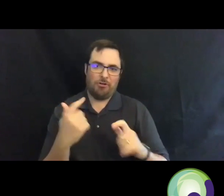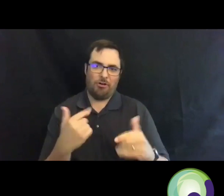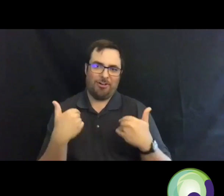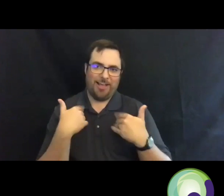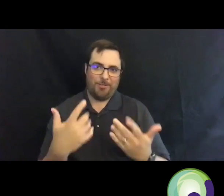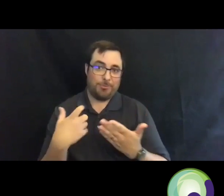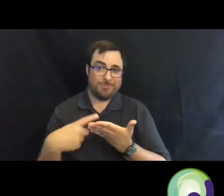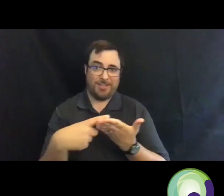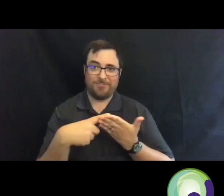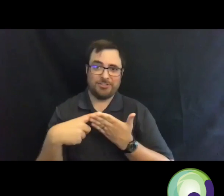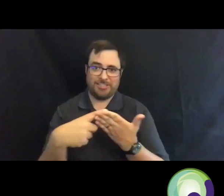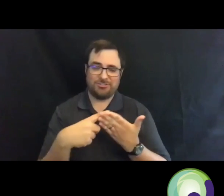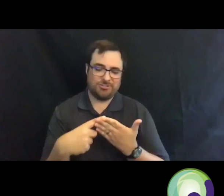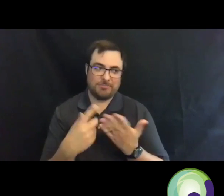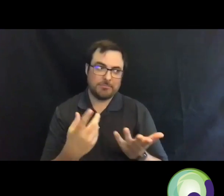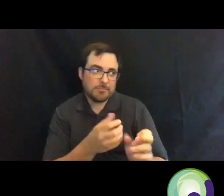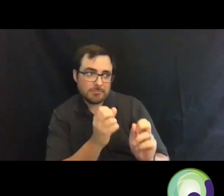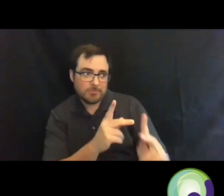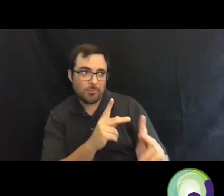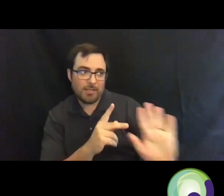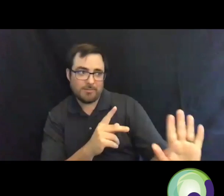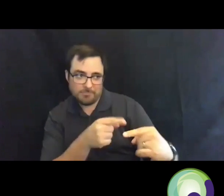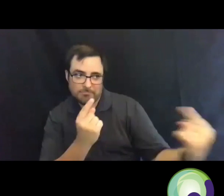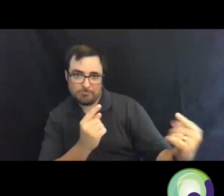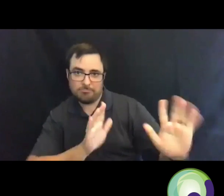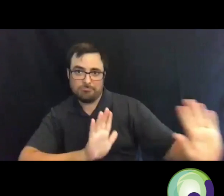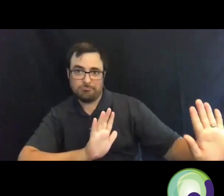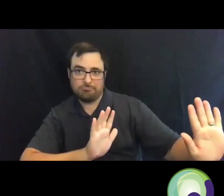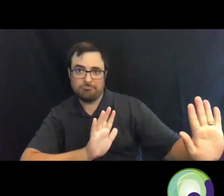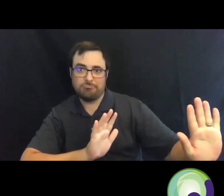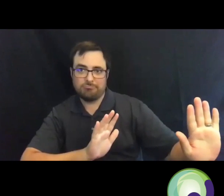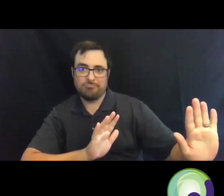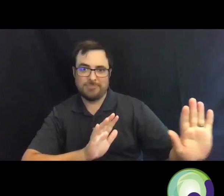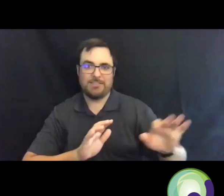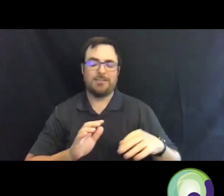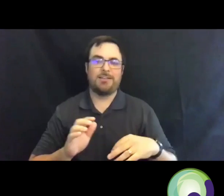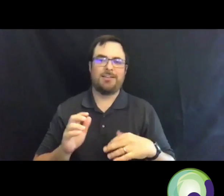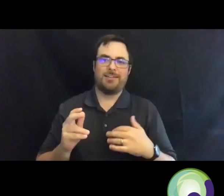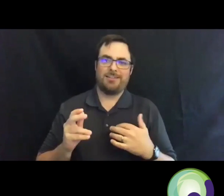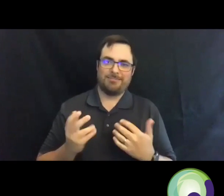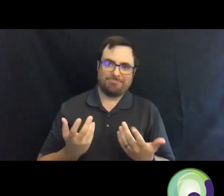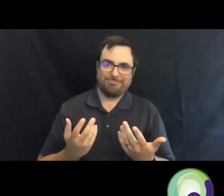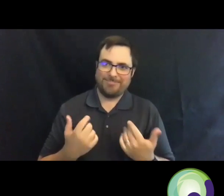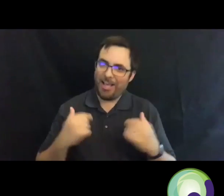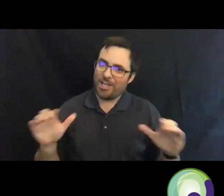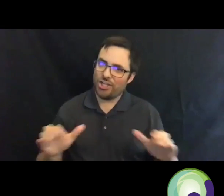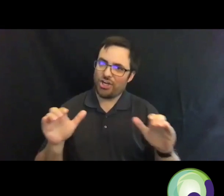enough to say it's okay if we disagree. It's okay, you know but you know encourage everybody to have